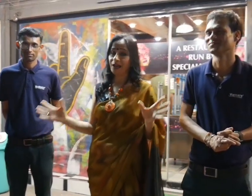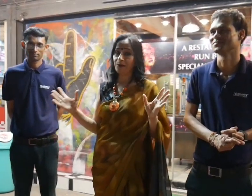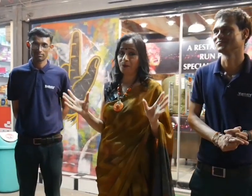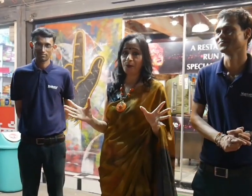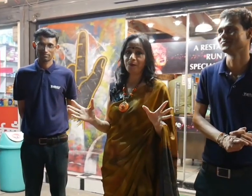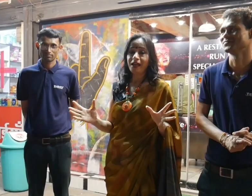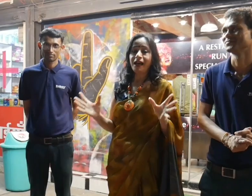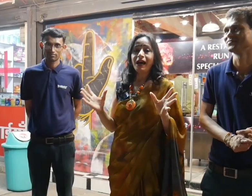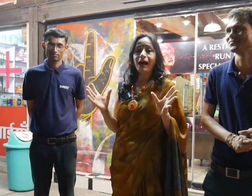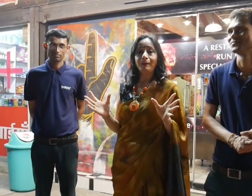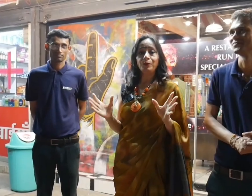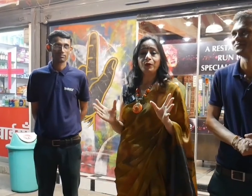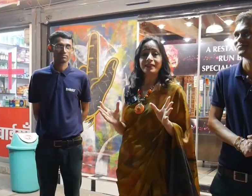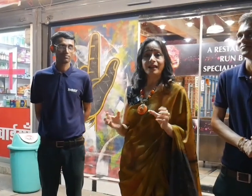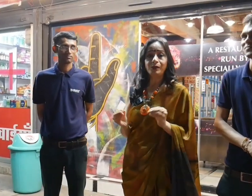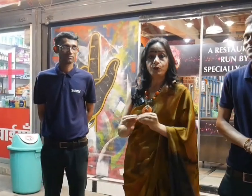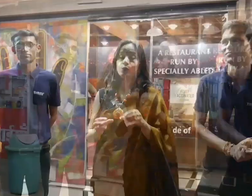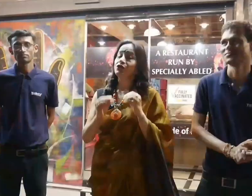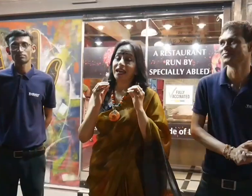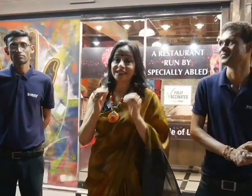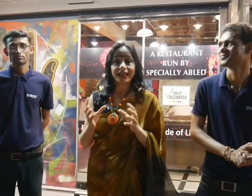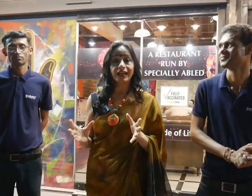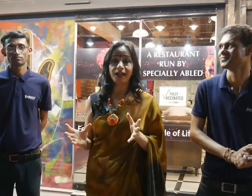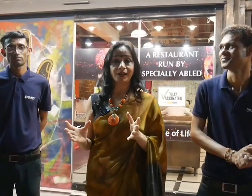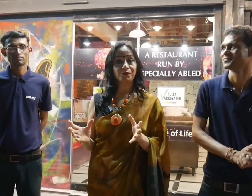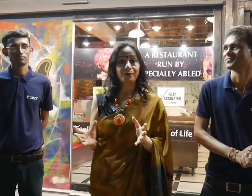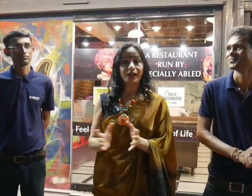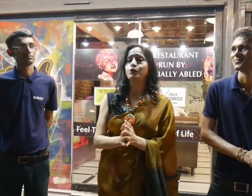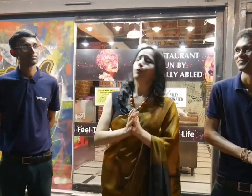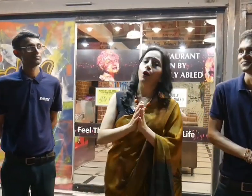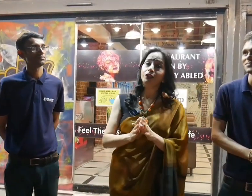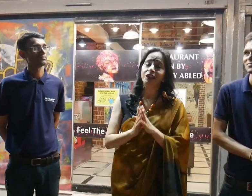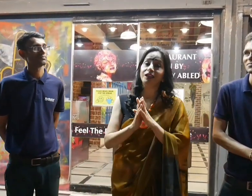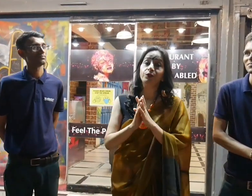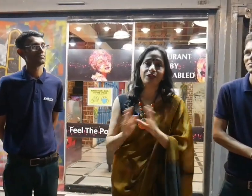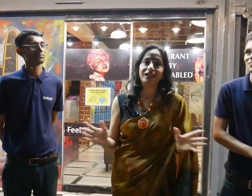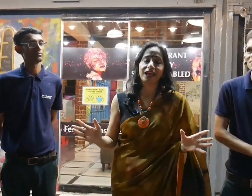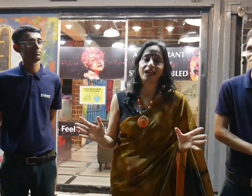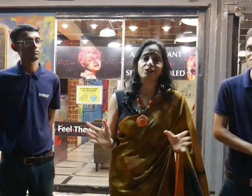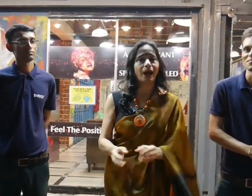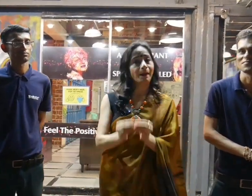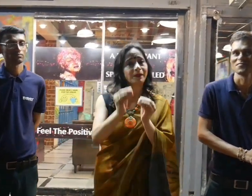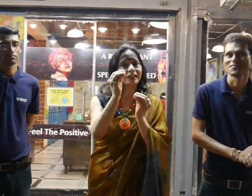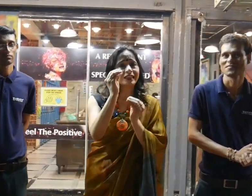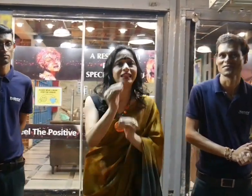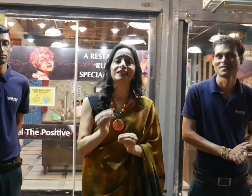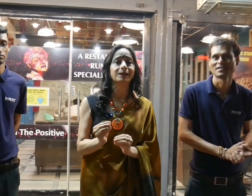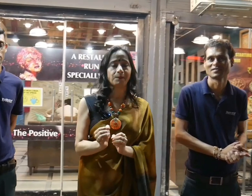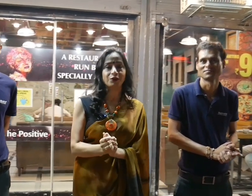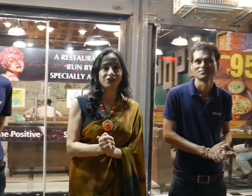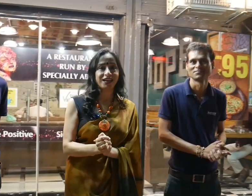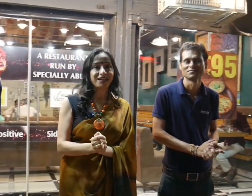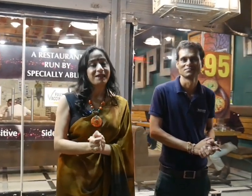I hope I present to you something that is unique and touches your heart